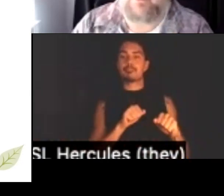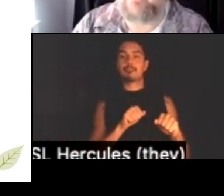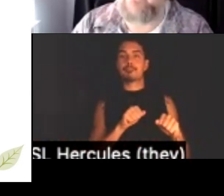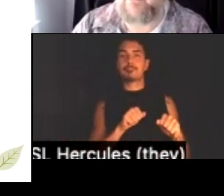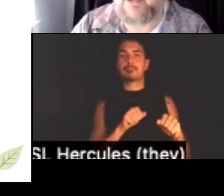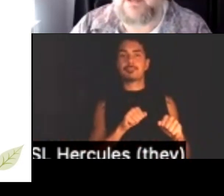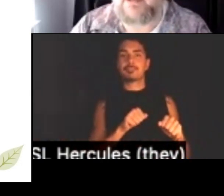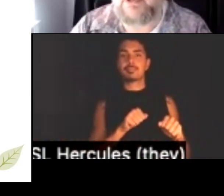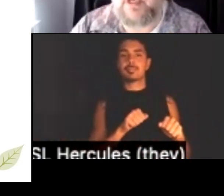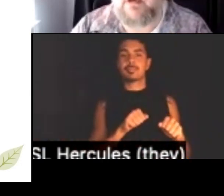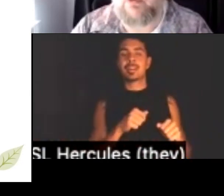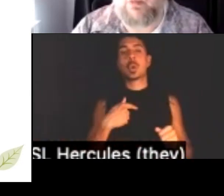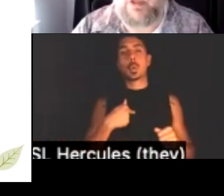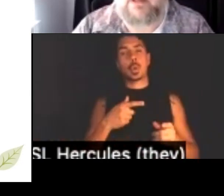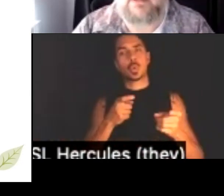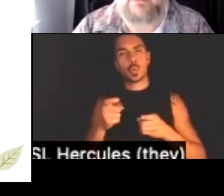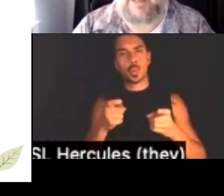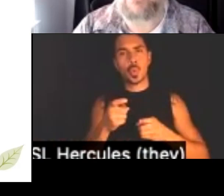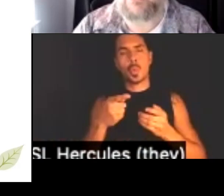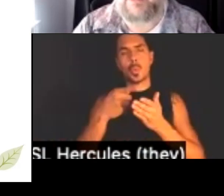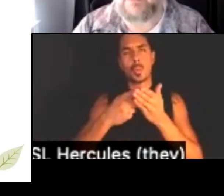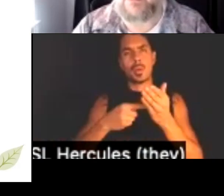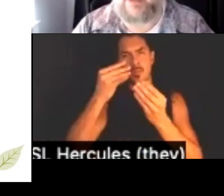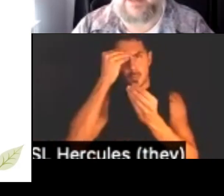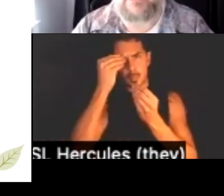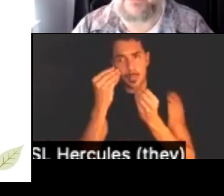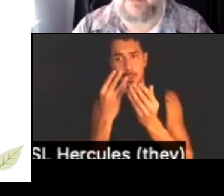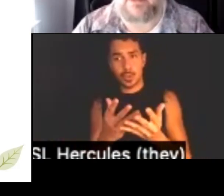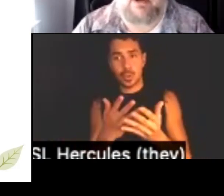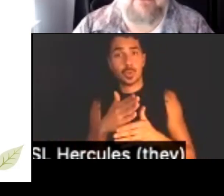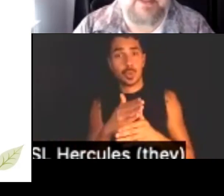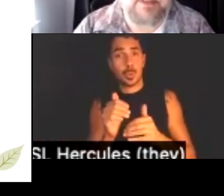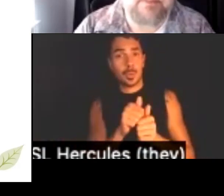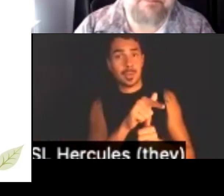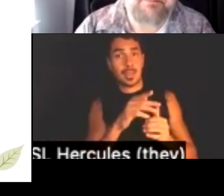what information is shared with that trans client that's in their office.